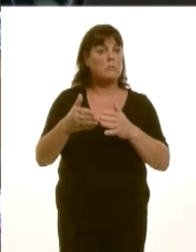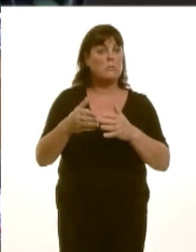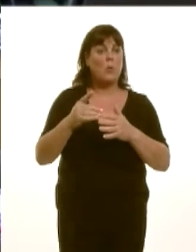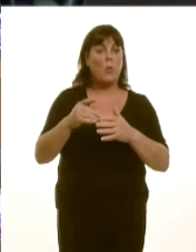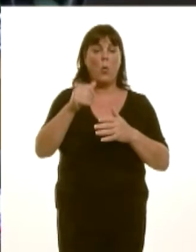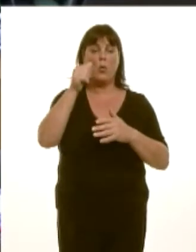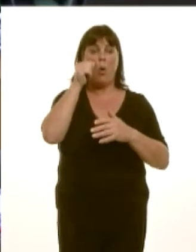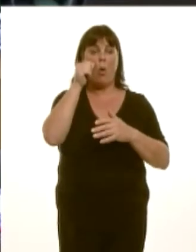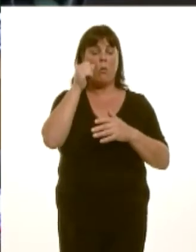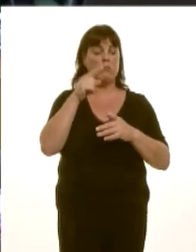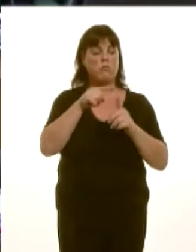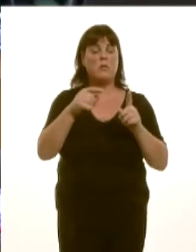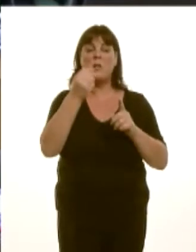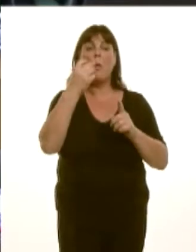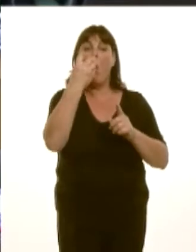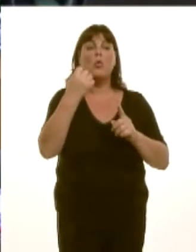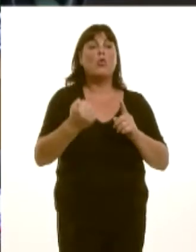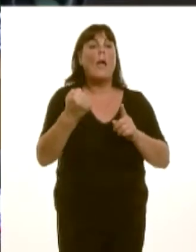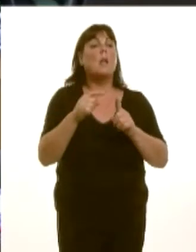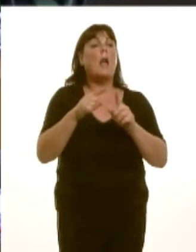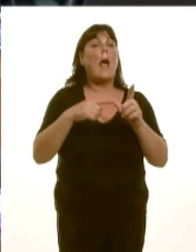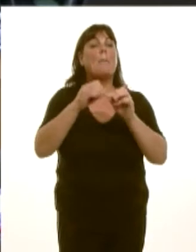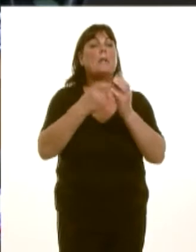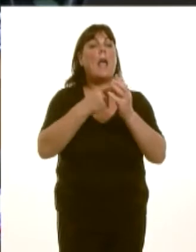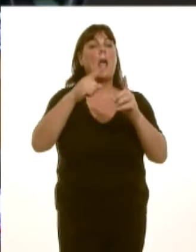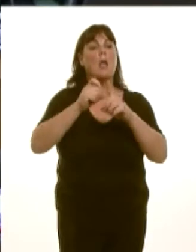This is something that we will keep under review because we have a good record of reopening